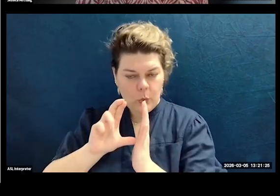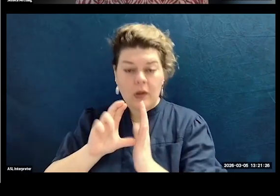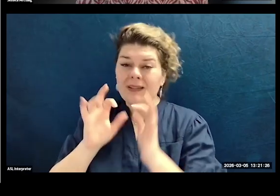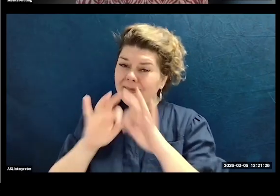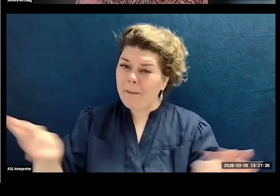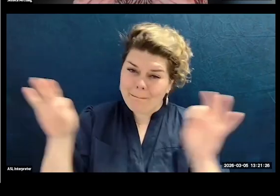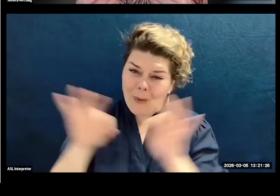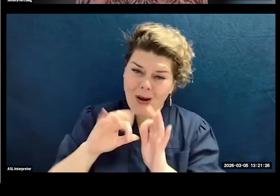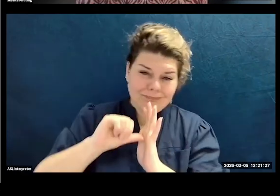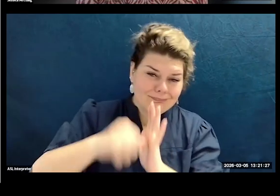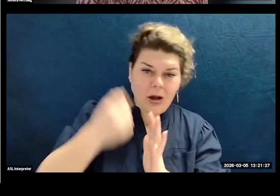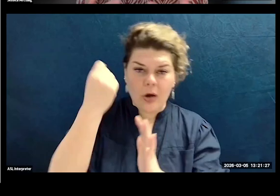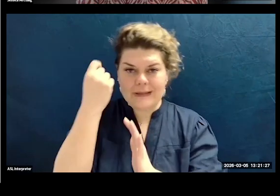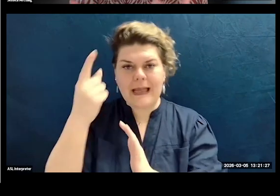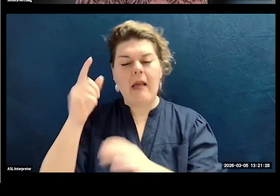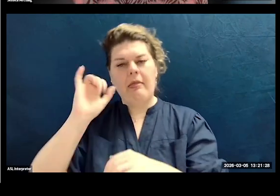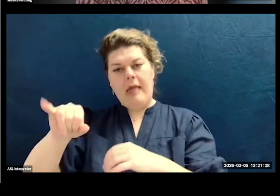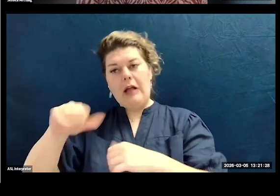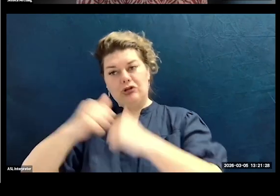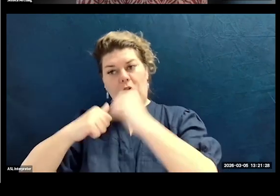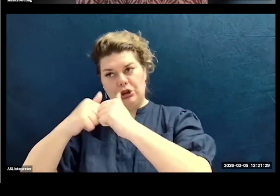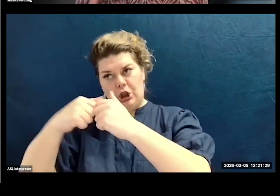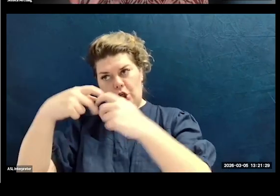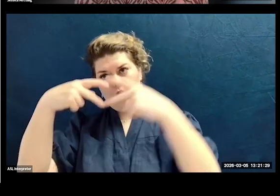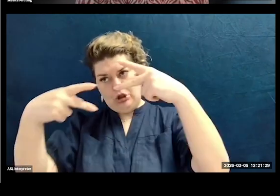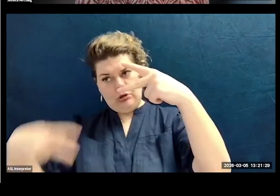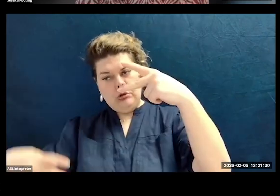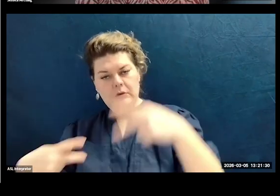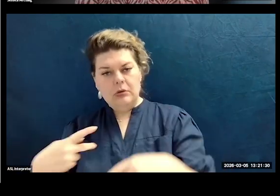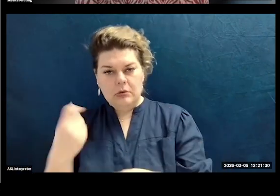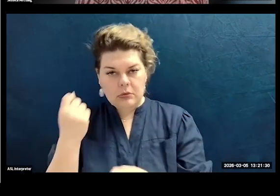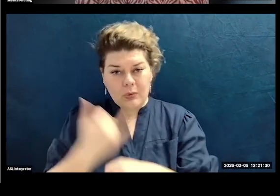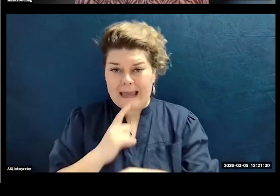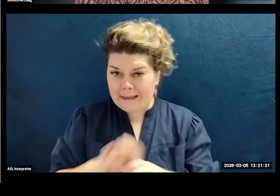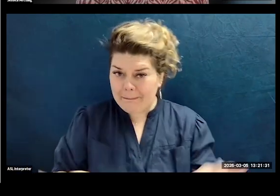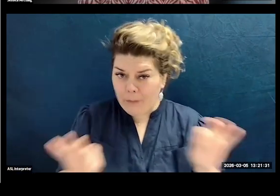that we understand the required structure, which we spent time looking at today, and how to make manual fixes.